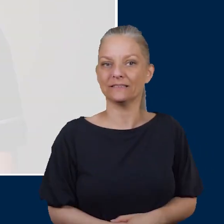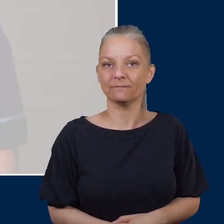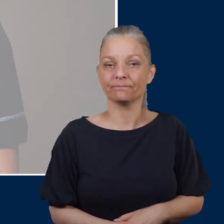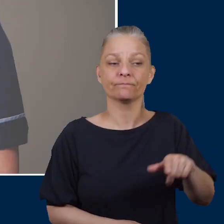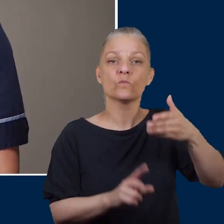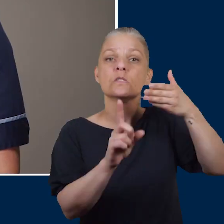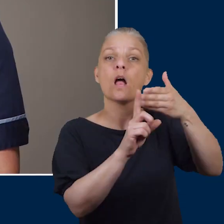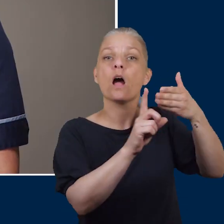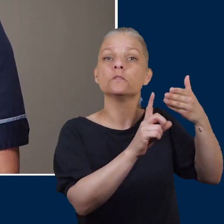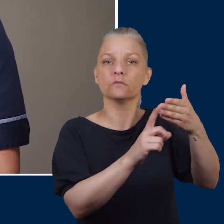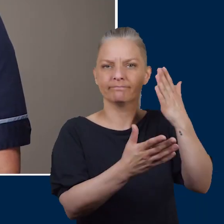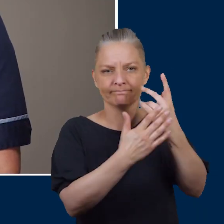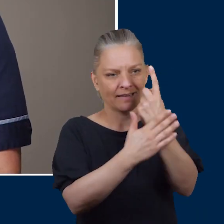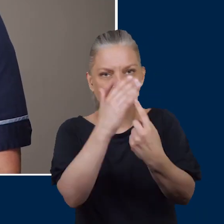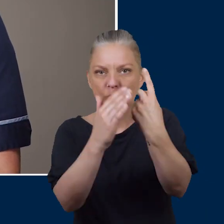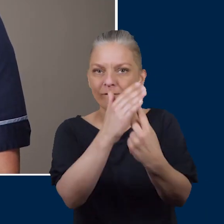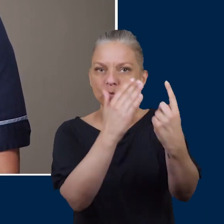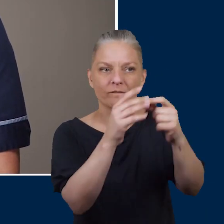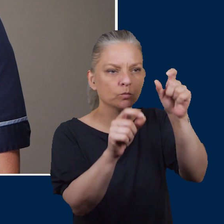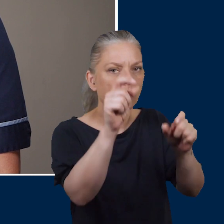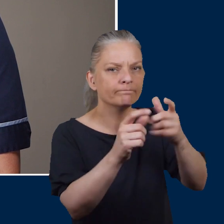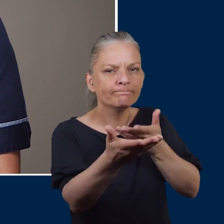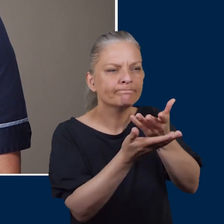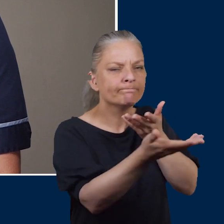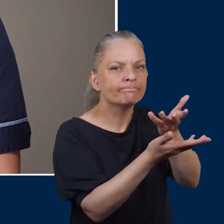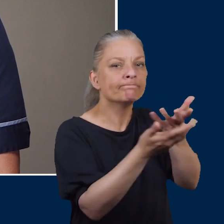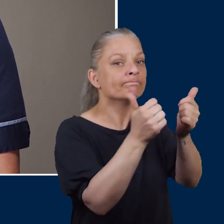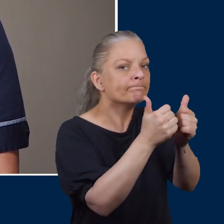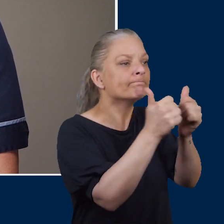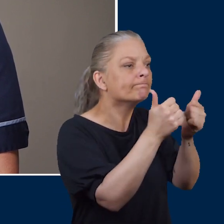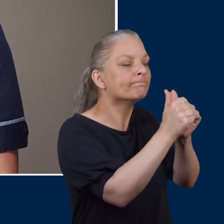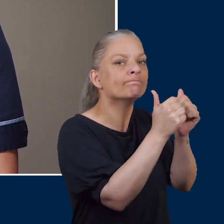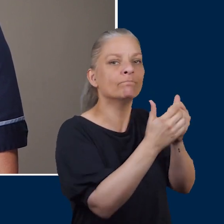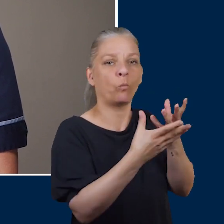Targets are always individualized and will be discussed and agreed with you by your GP.